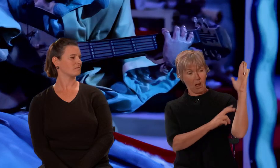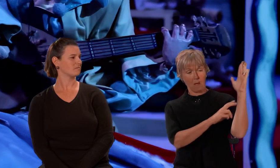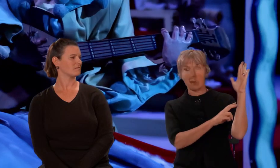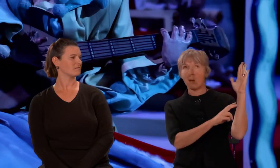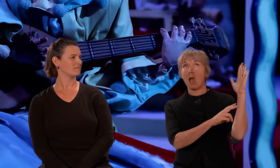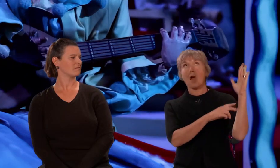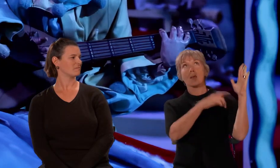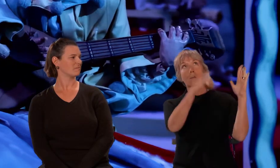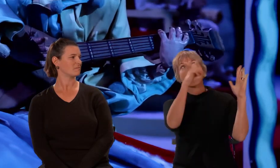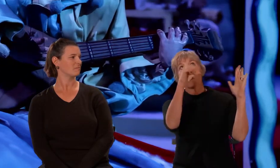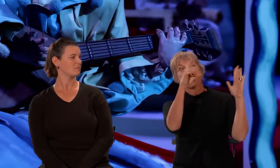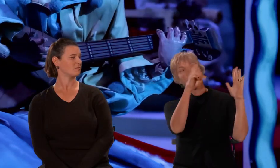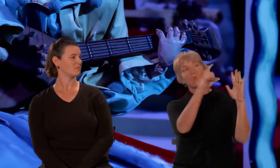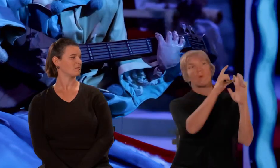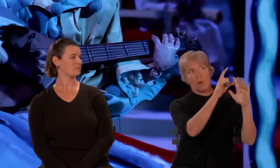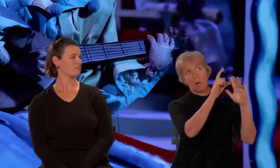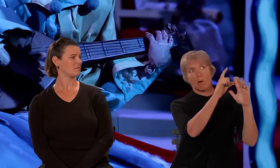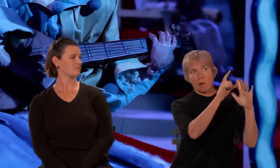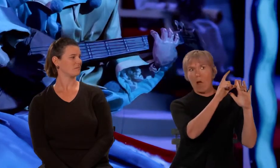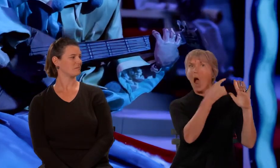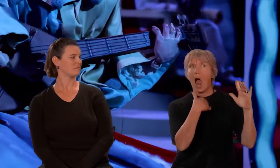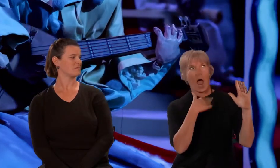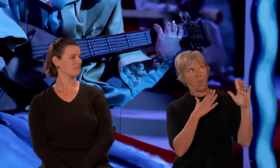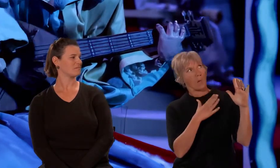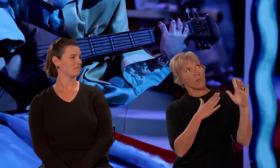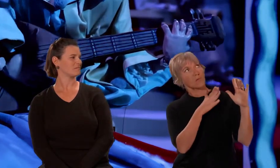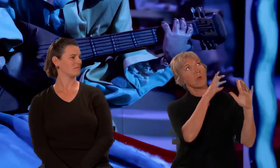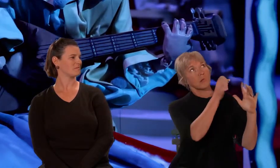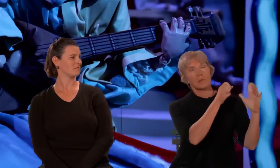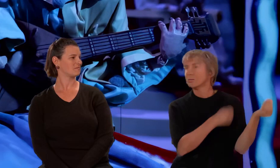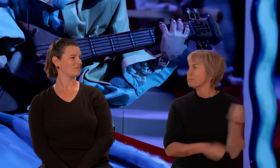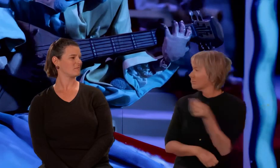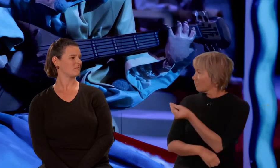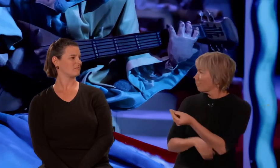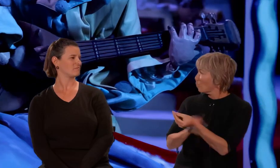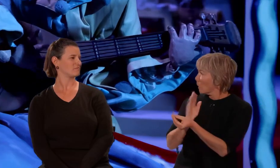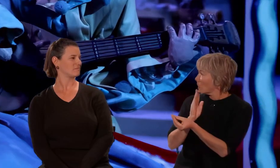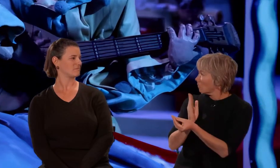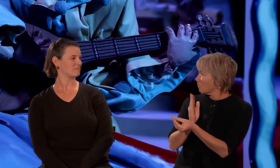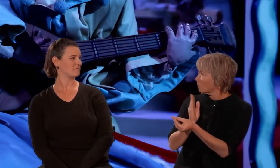and bring it to you. And by the way, what is the moon made of?